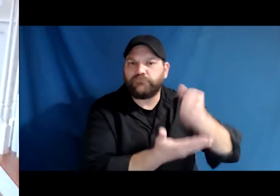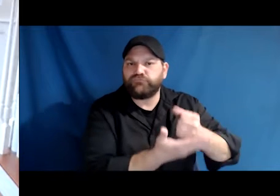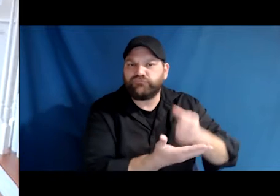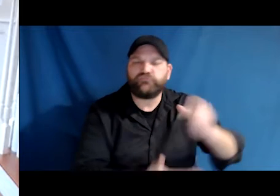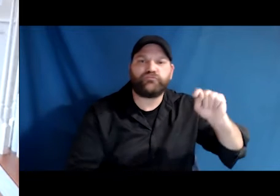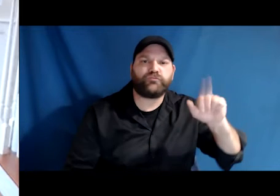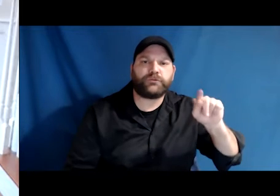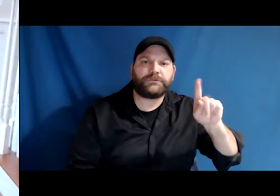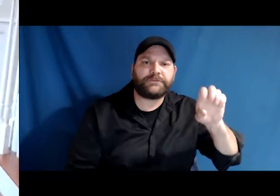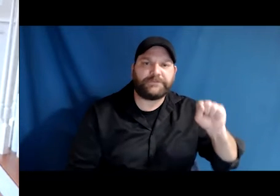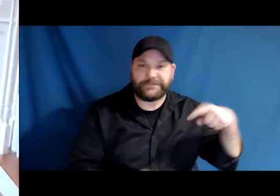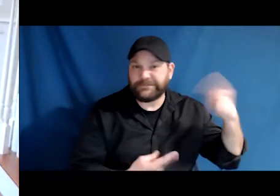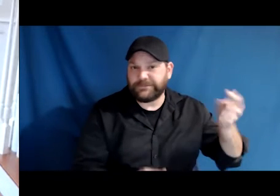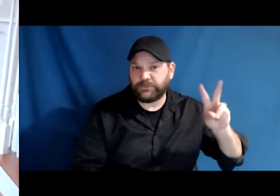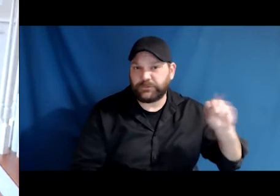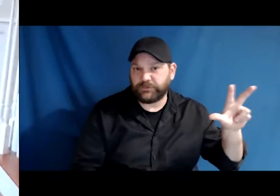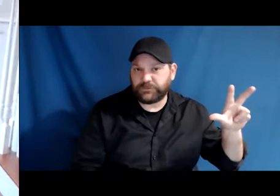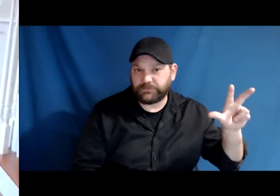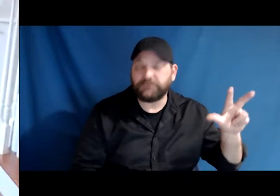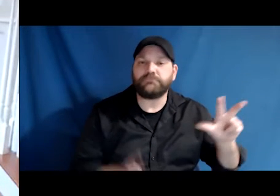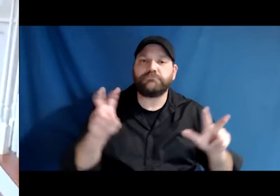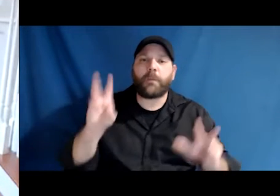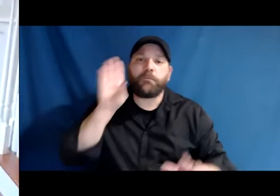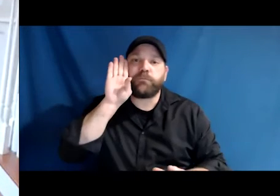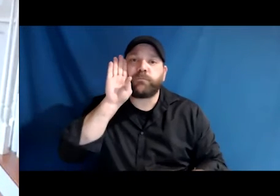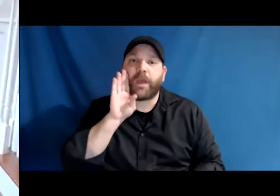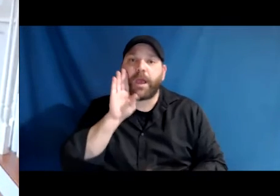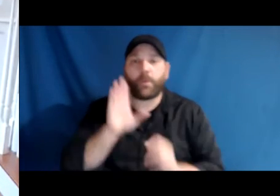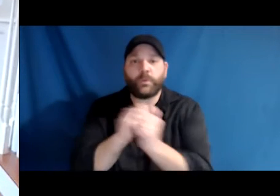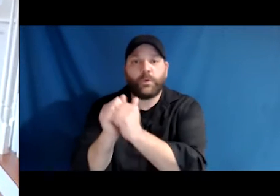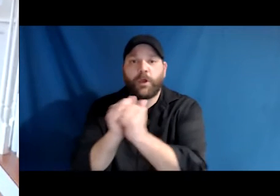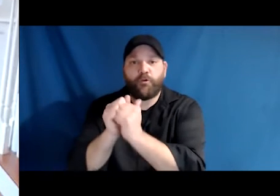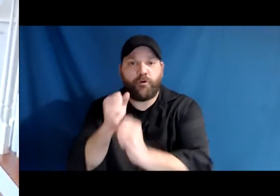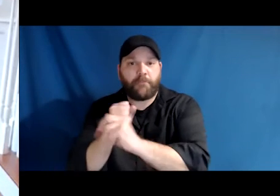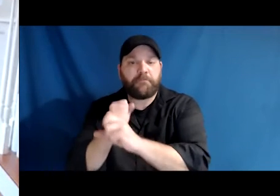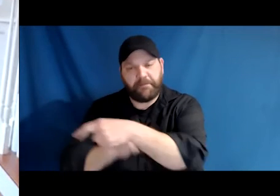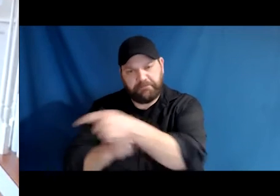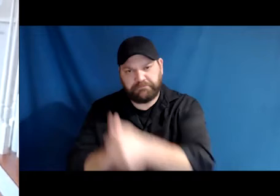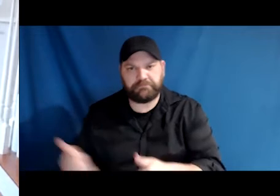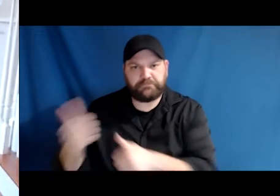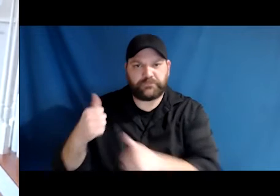He is co-chair of the Brown Together Campaign and chairs the Corporation Committee on Trustee Vacancies.